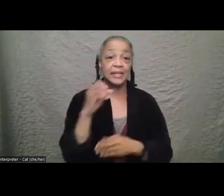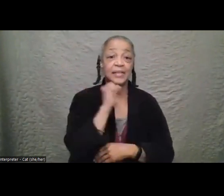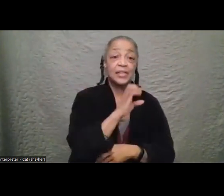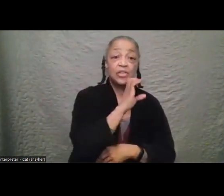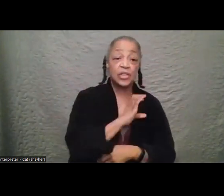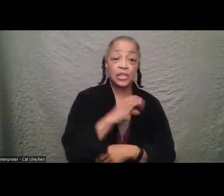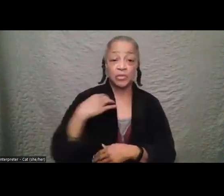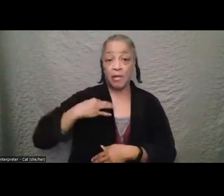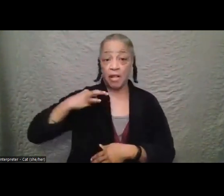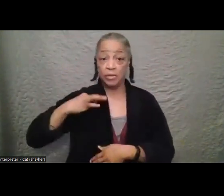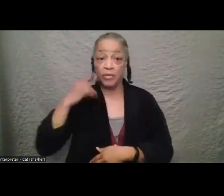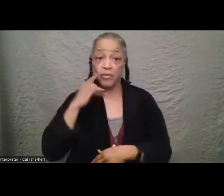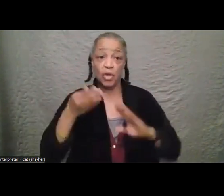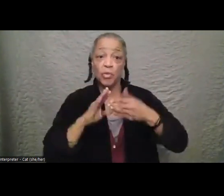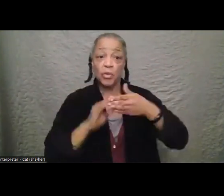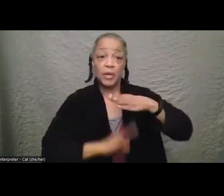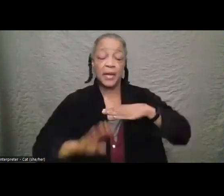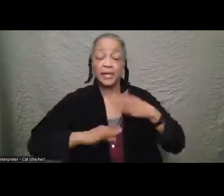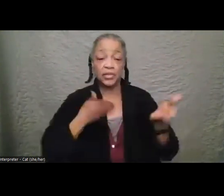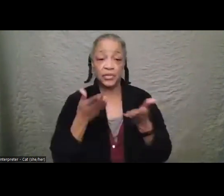for community-based services.